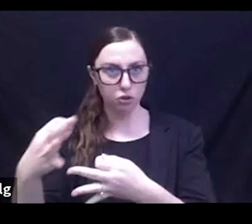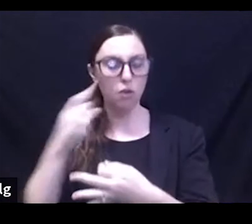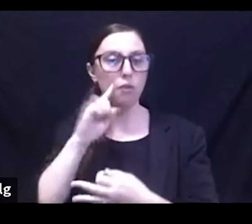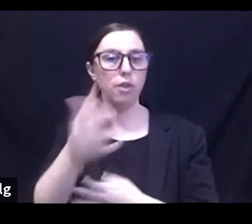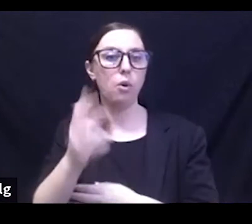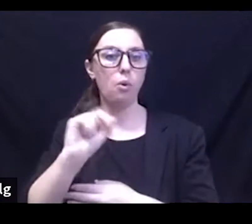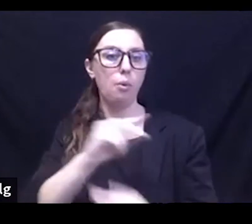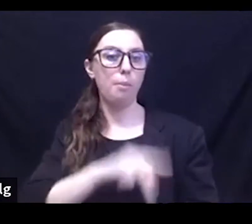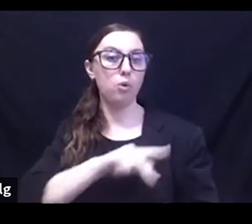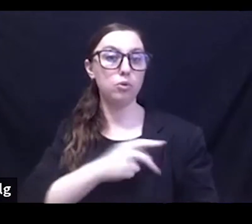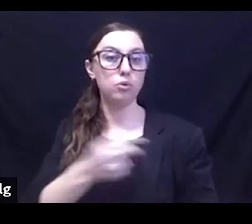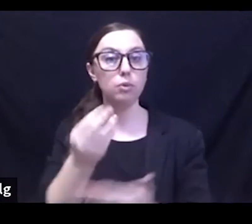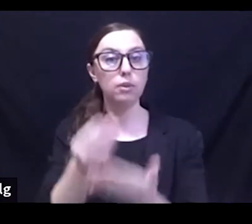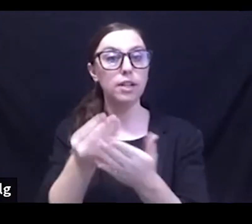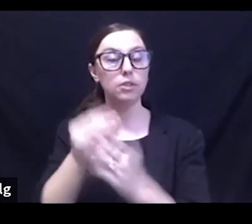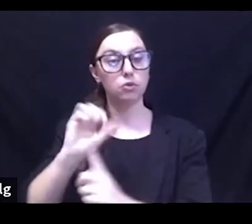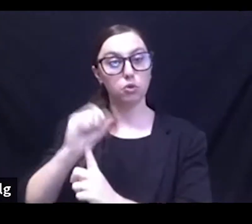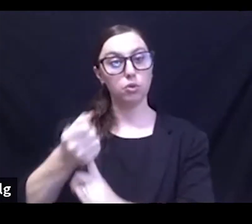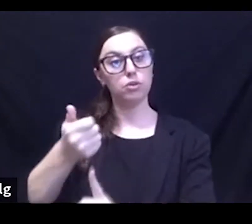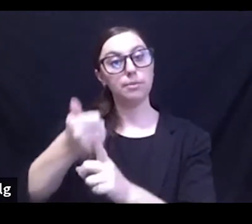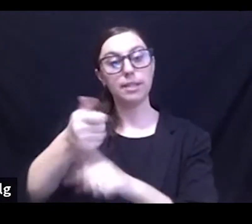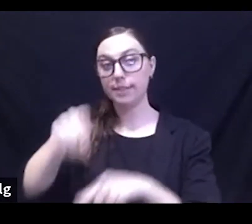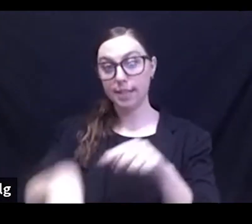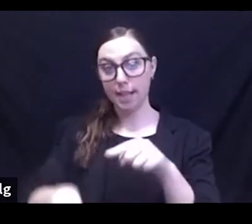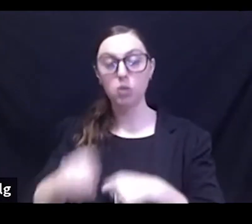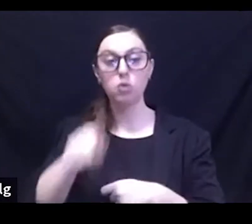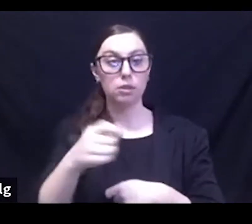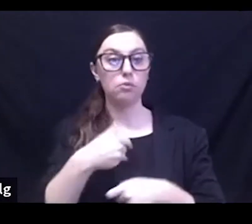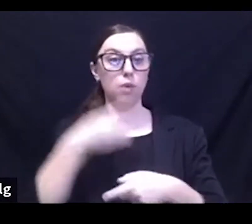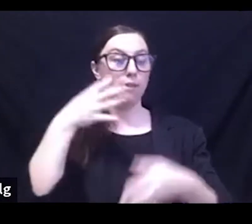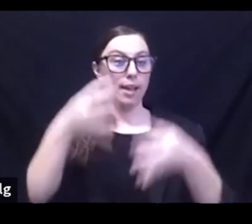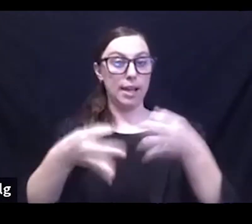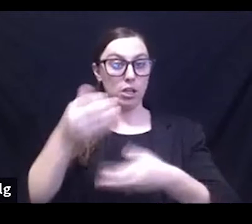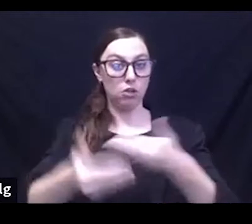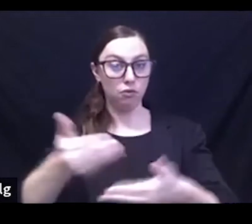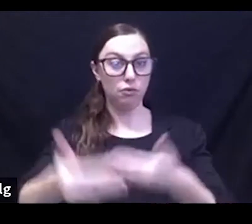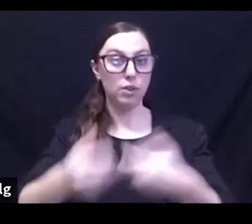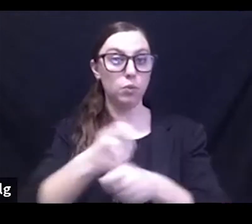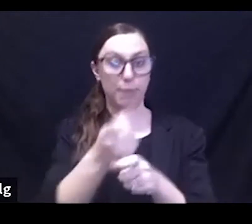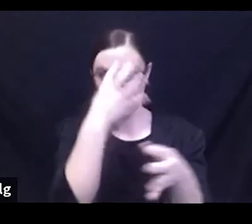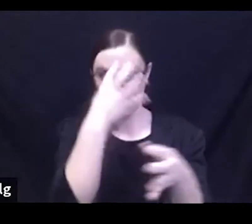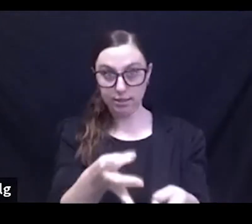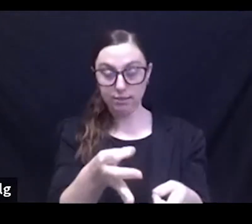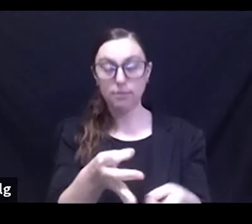financial matters. There has to be a hearing in order to make that determination. And obviously it can be a